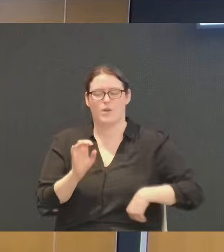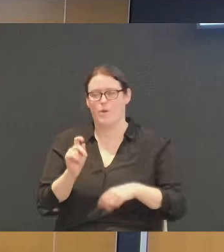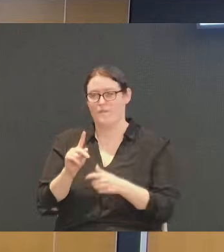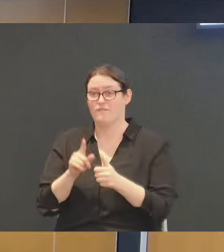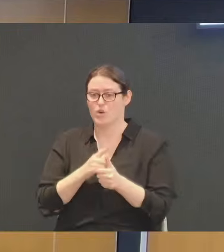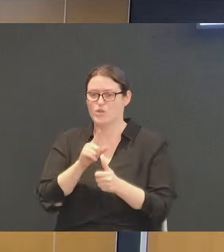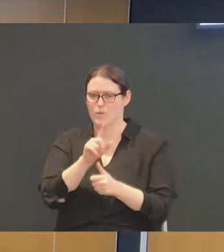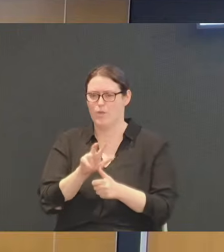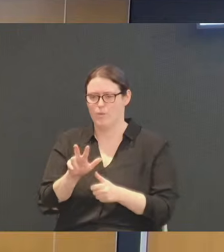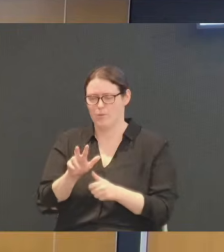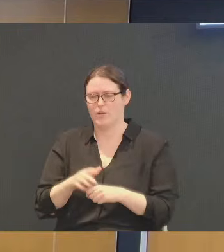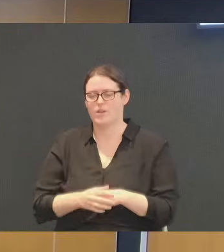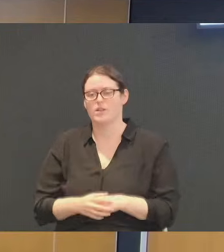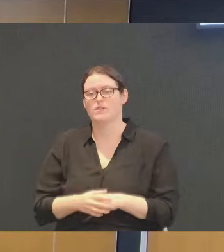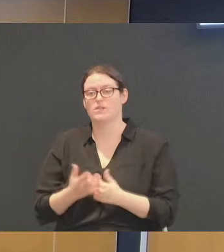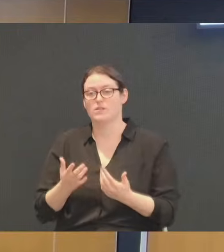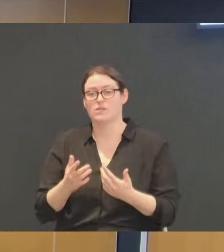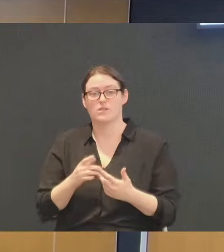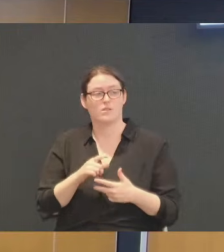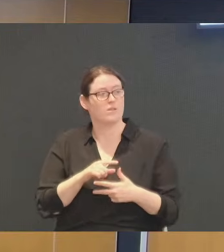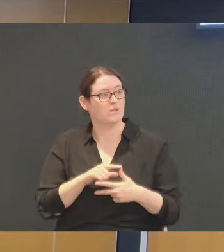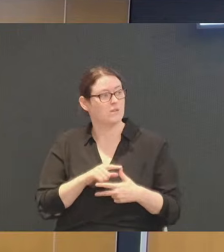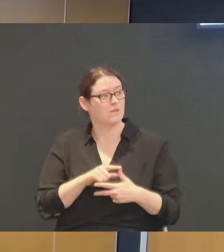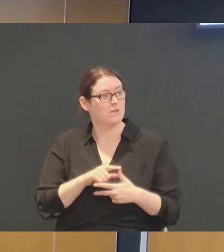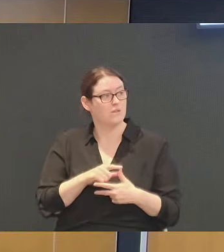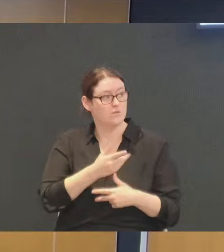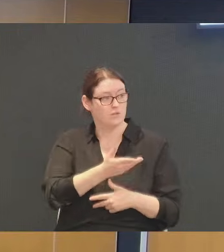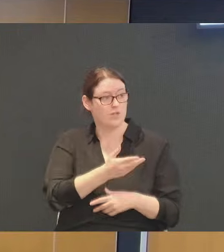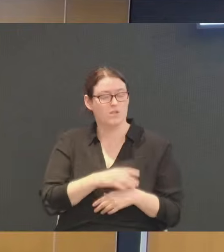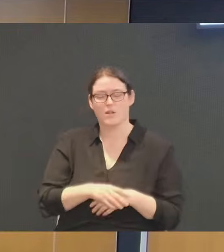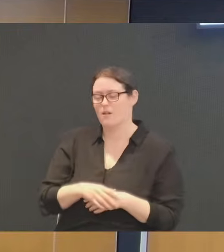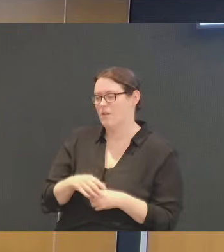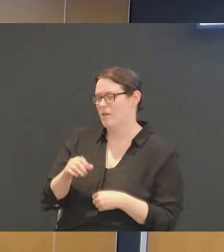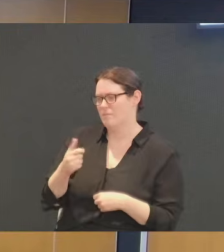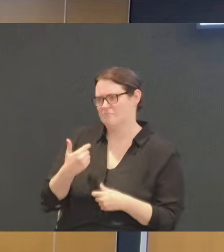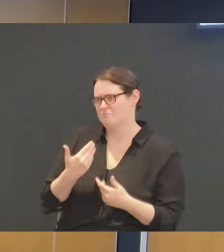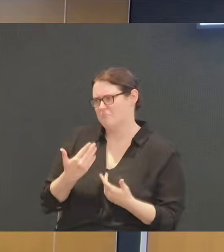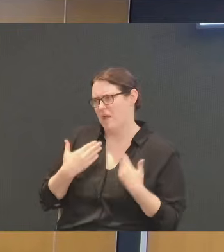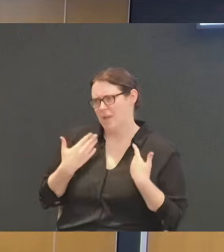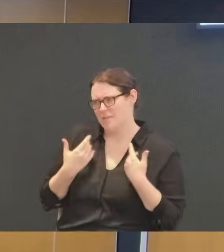Okay. Uh, Commissioner Driehaus. Um, yeah, I'm happy to support these options. I mean,